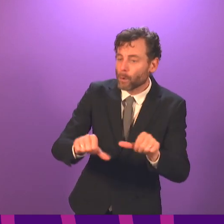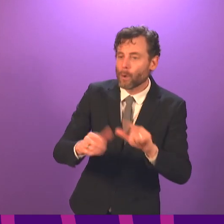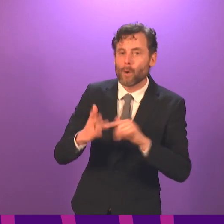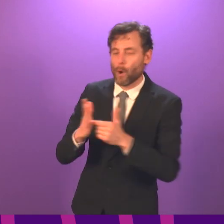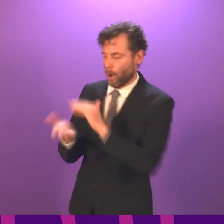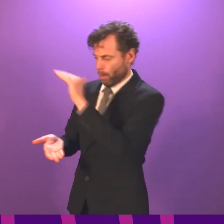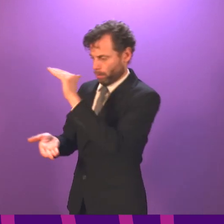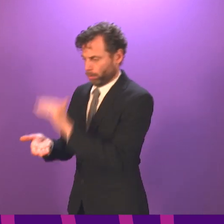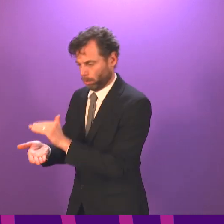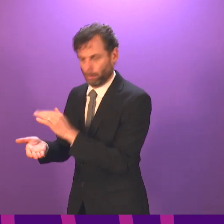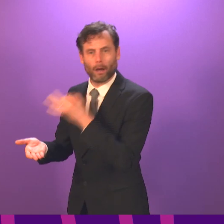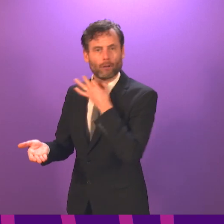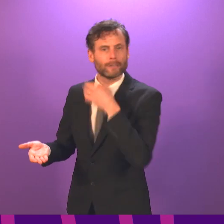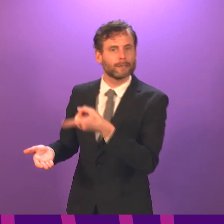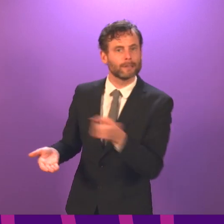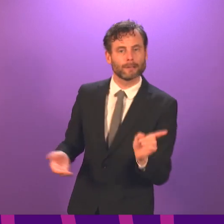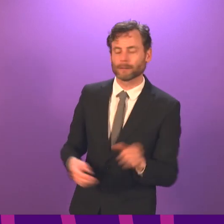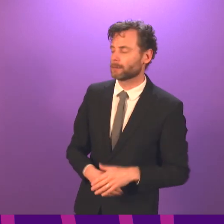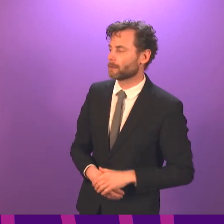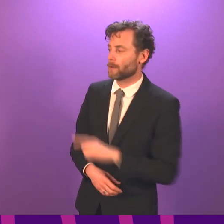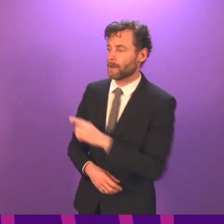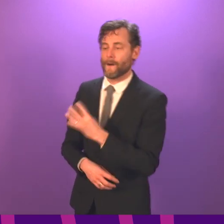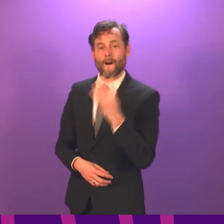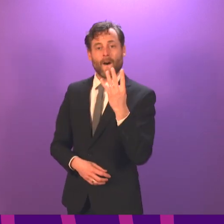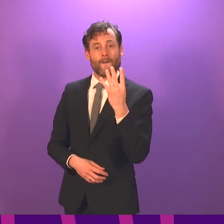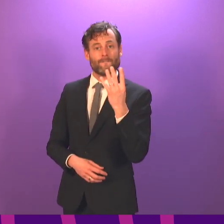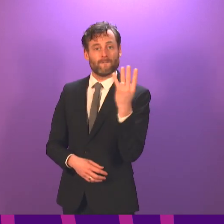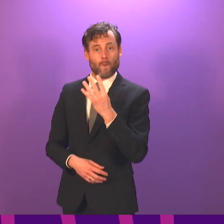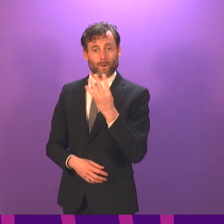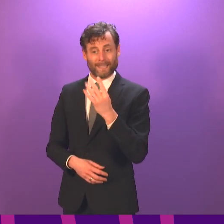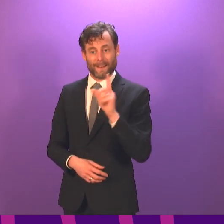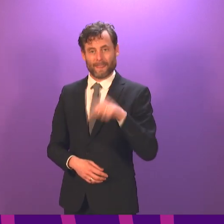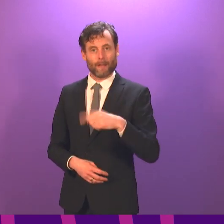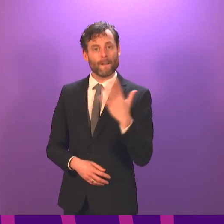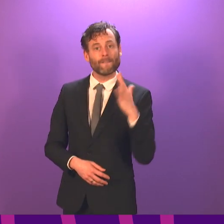just under 14,500 care home residents have now received their second dose, which means